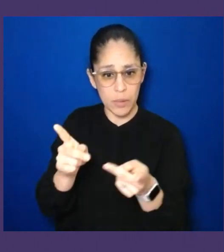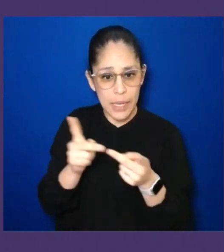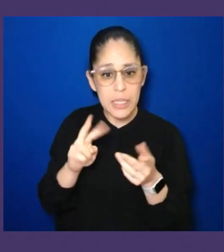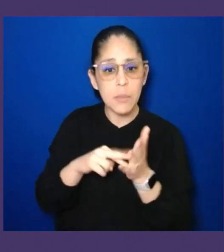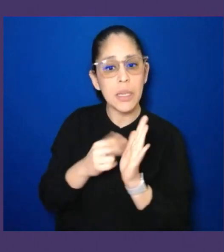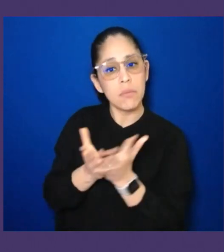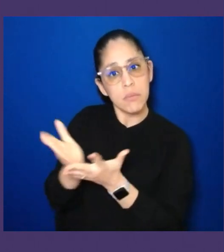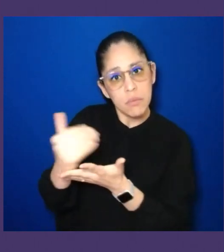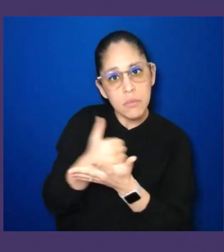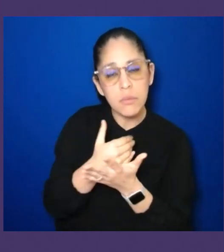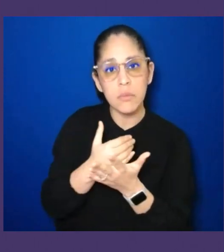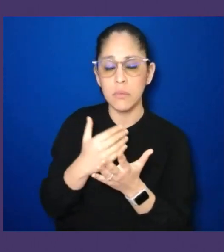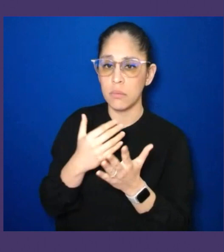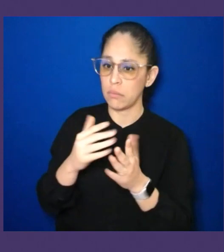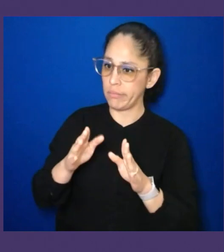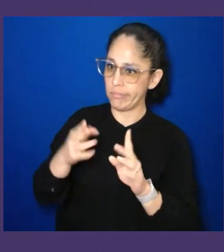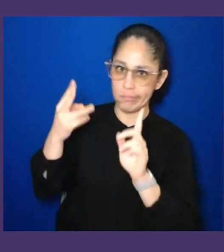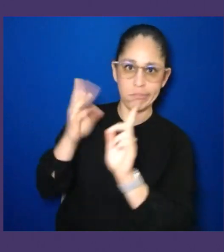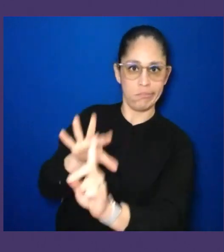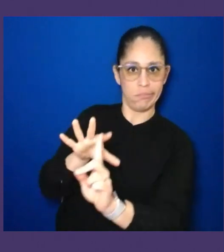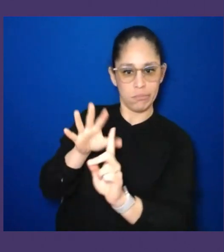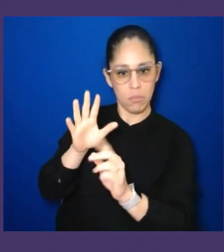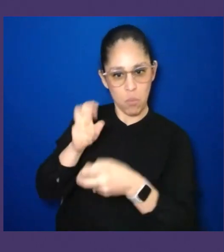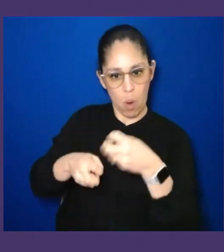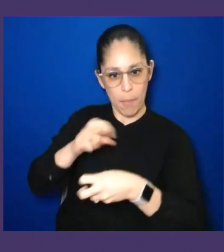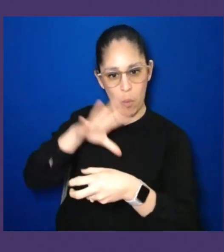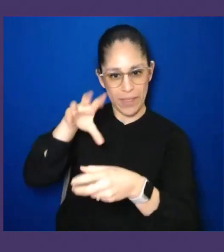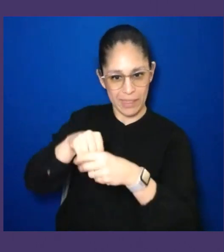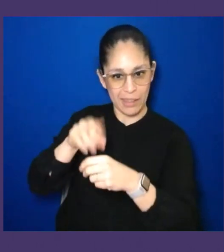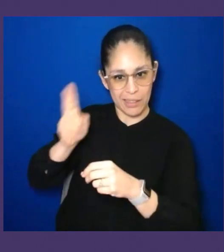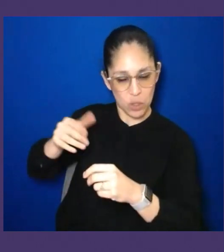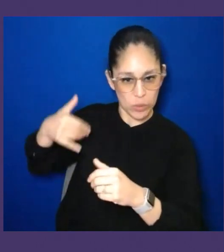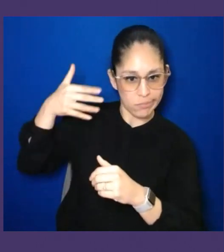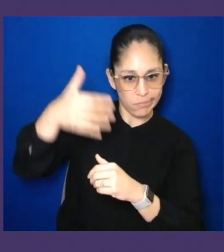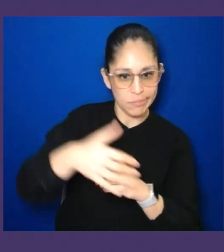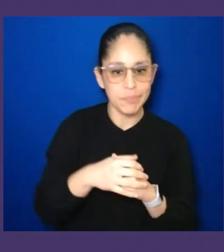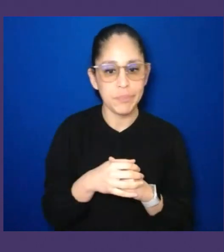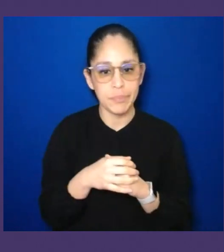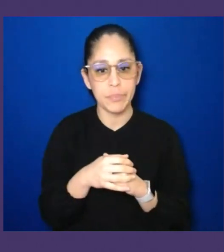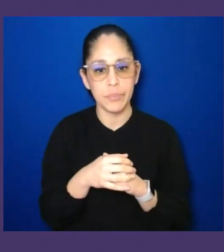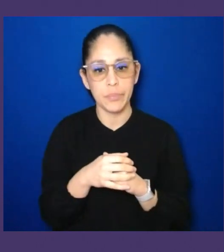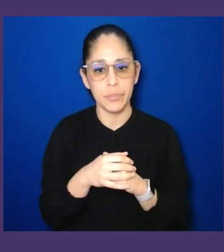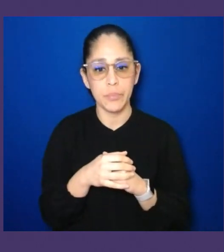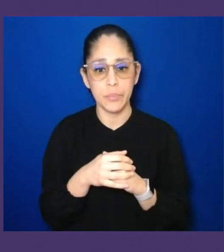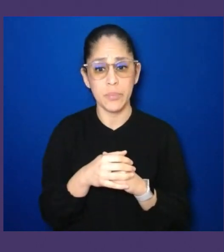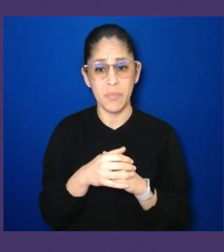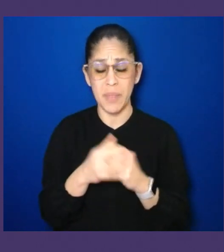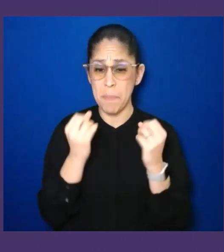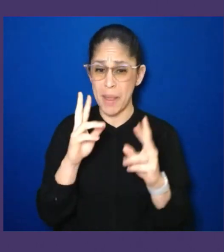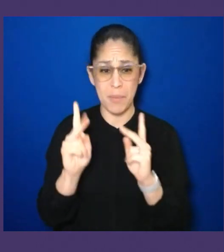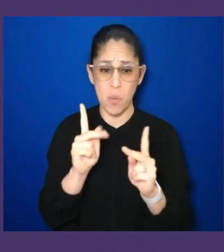and the underemployment of people with disabilities in the private sector and corporate spaces, multinationals around the world.